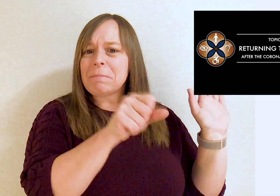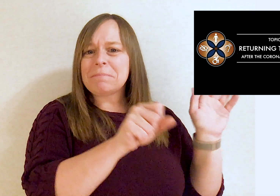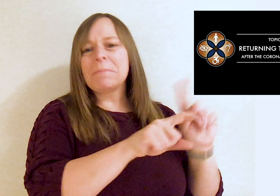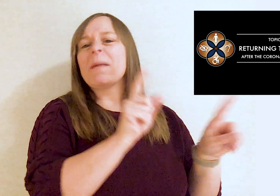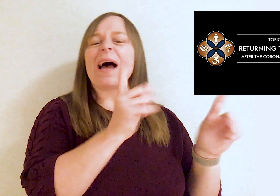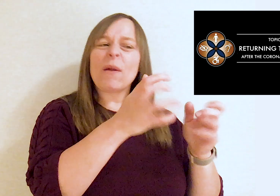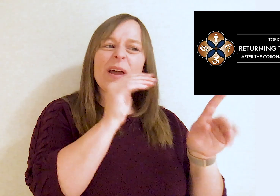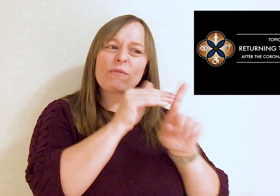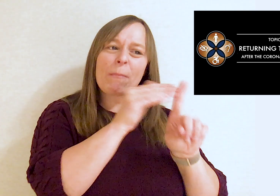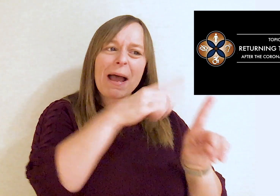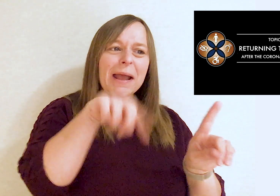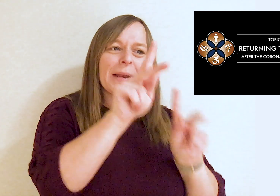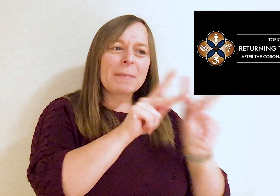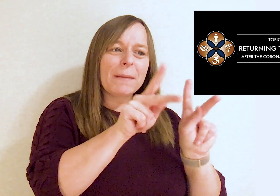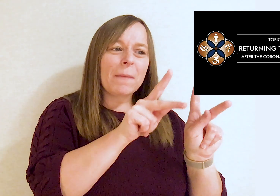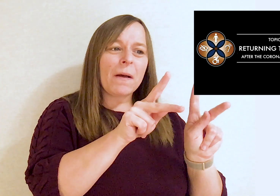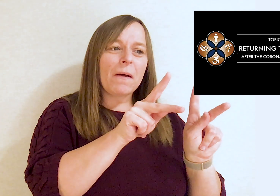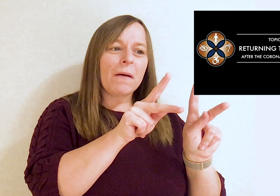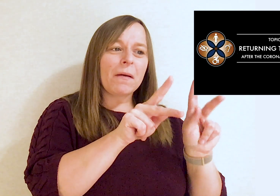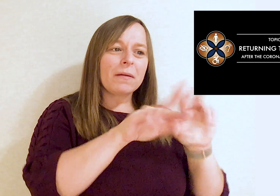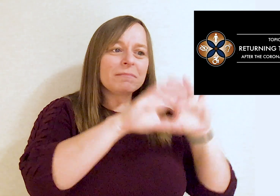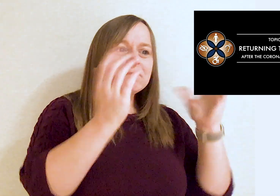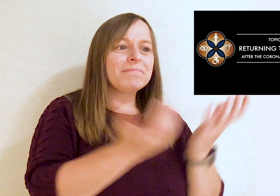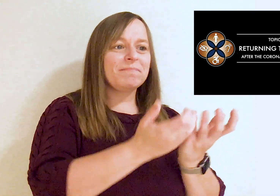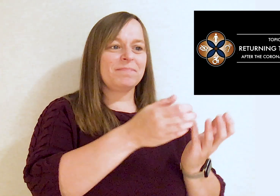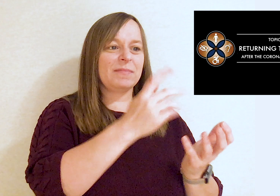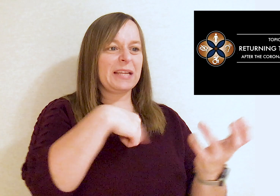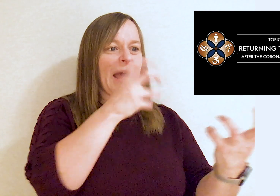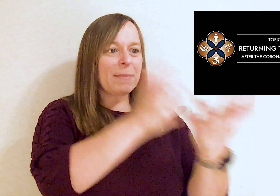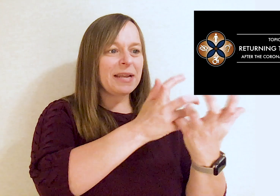just want to remind people that the accommodations that were making sure